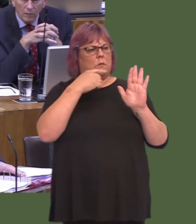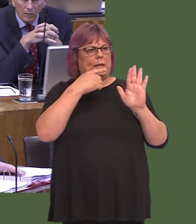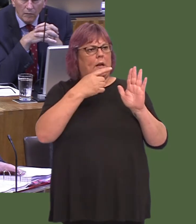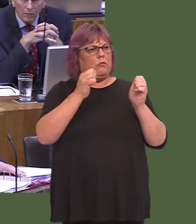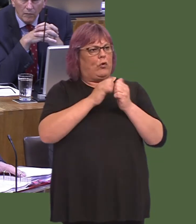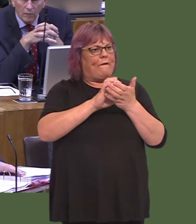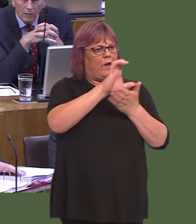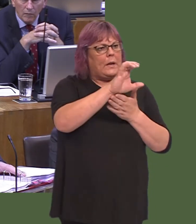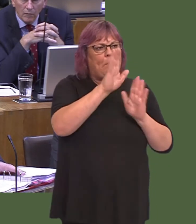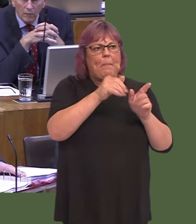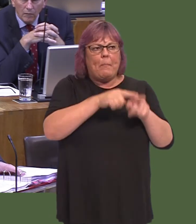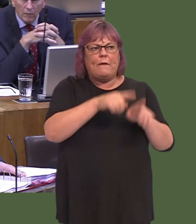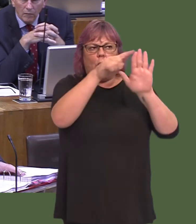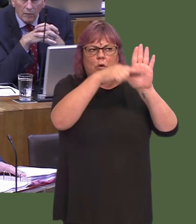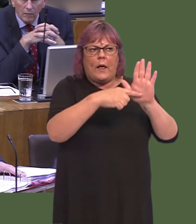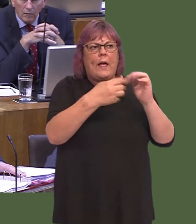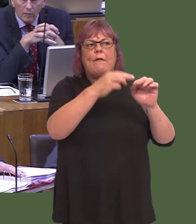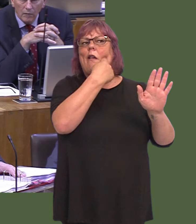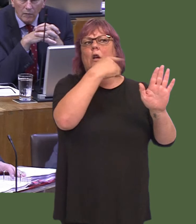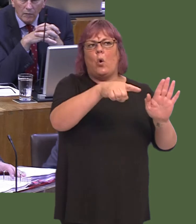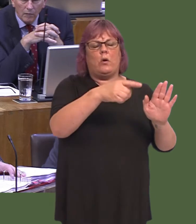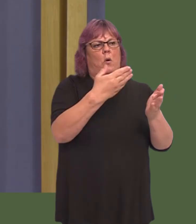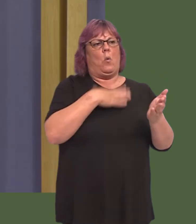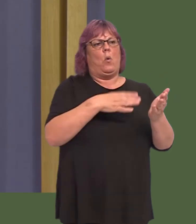that we have provided, we will take action to recover that money.